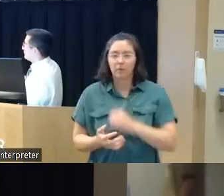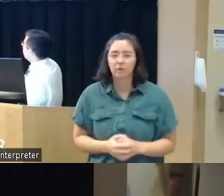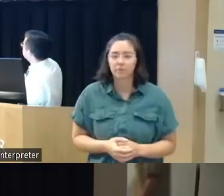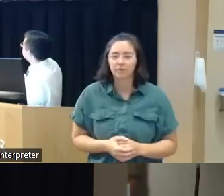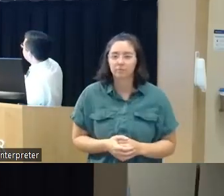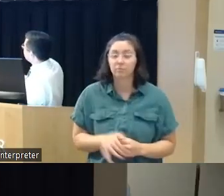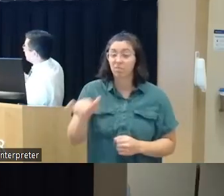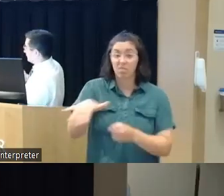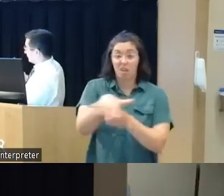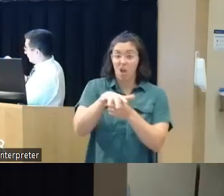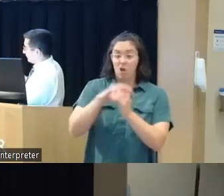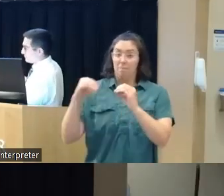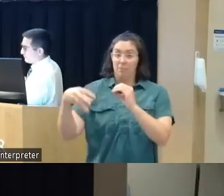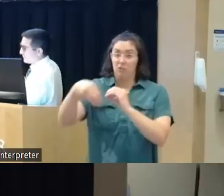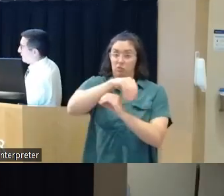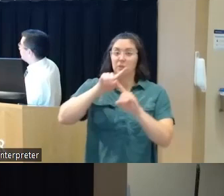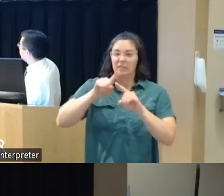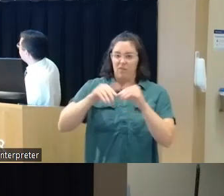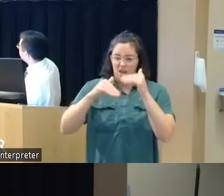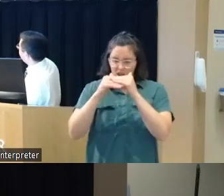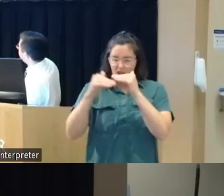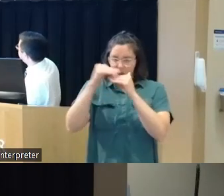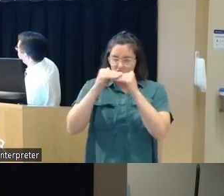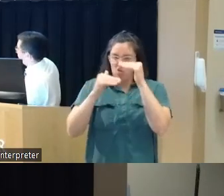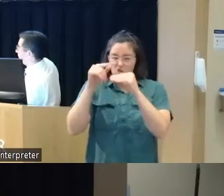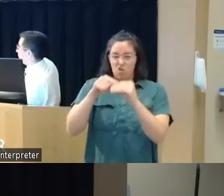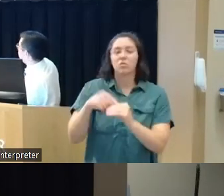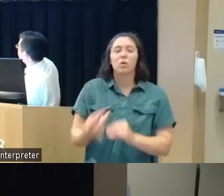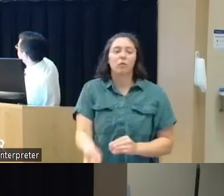able to image the different layers of the eye and here I'm only reporting on two layers these